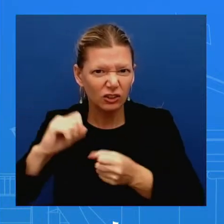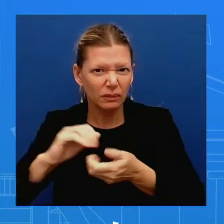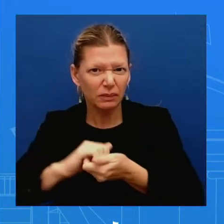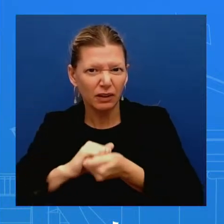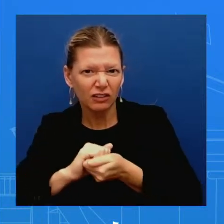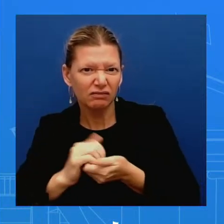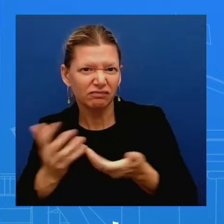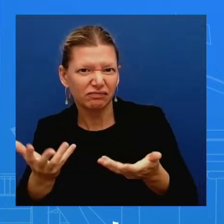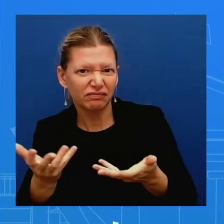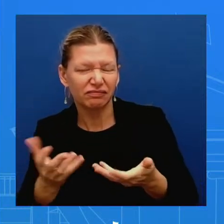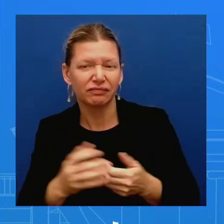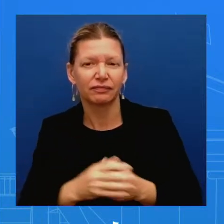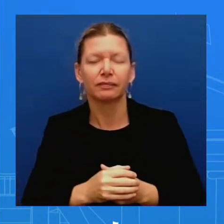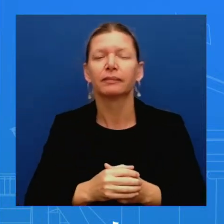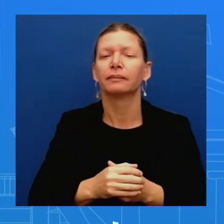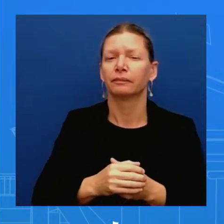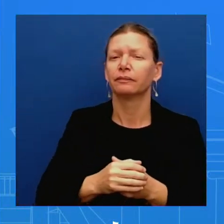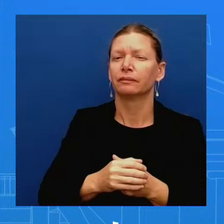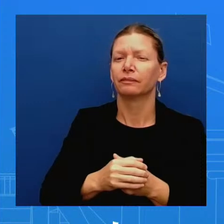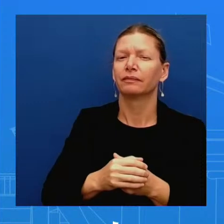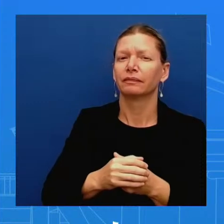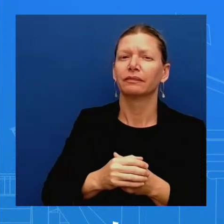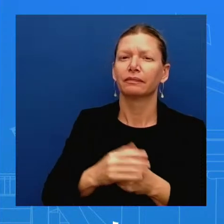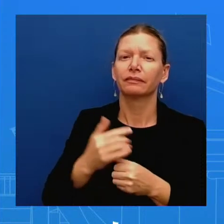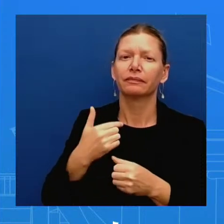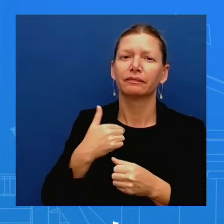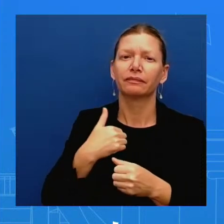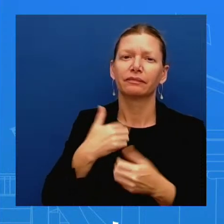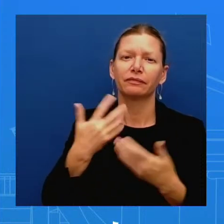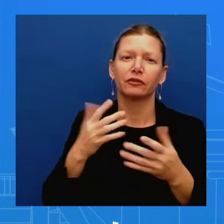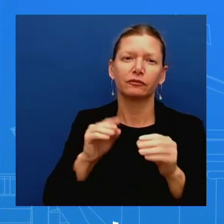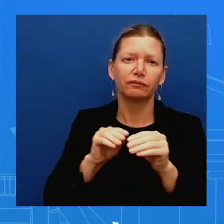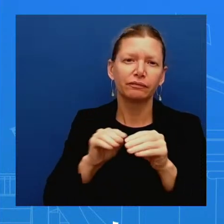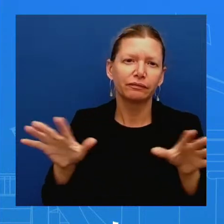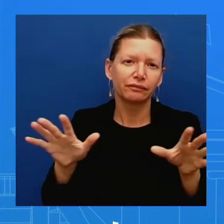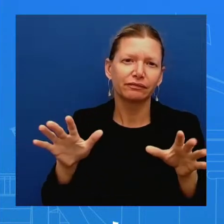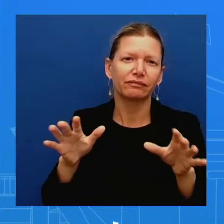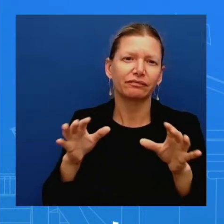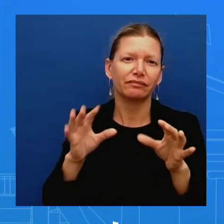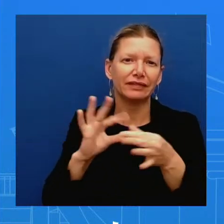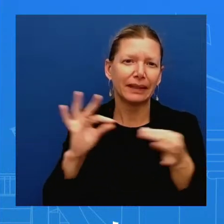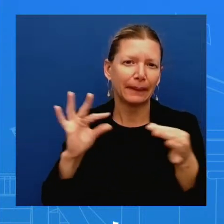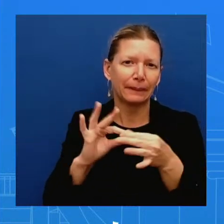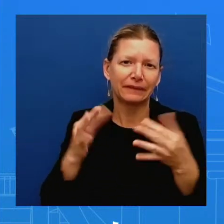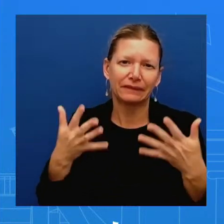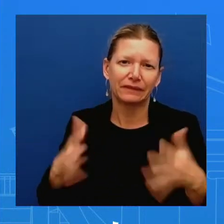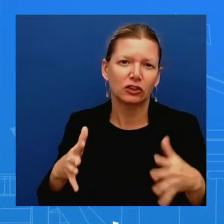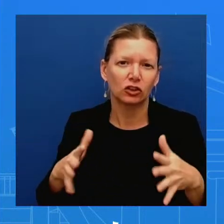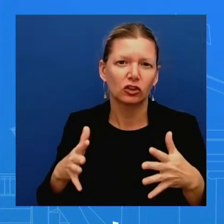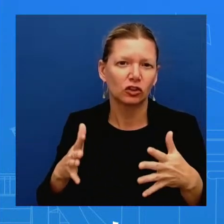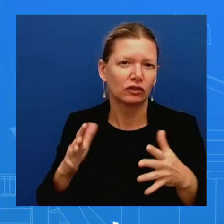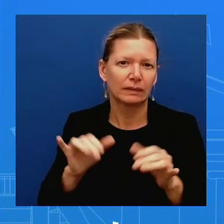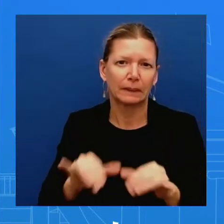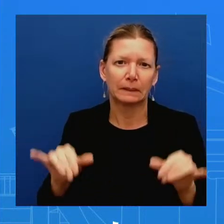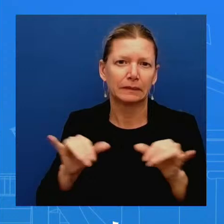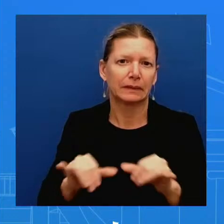I will reiterate what I said yesterday, which was we find it unacceptable that Chinese companies are helping Putin wage this war against Ukraine.